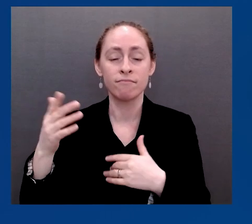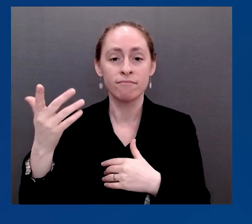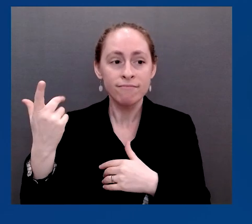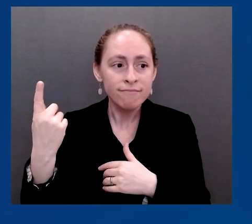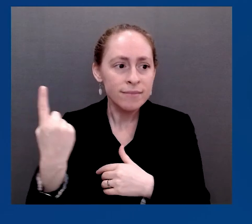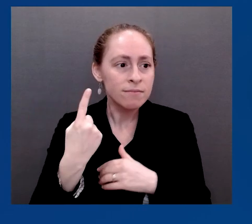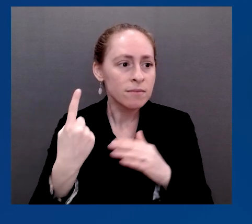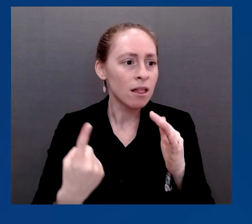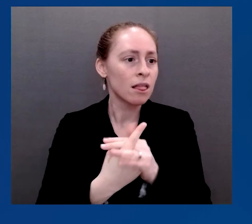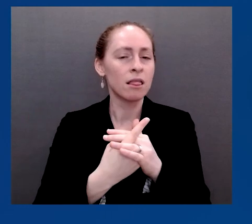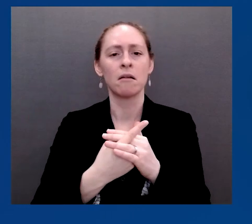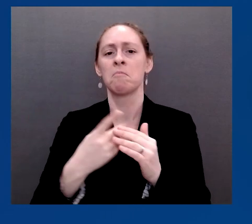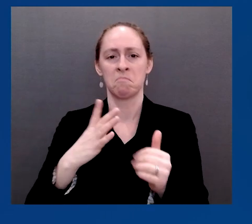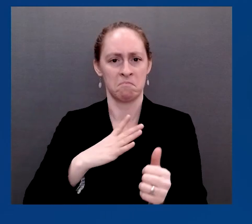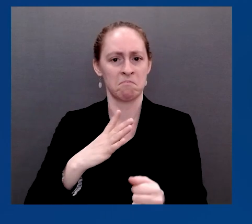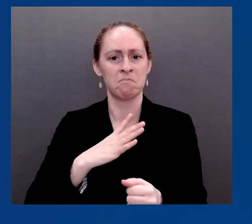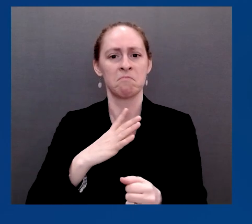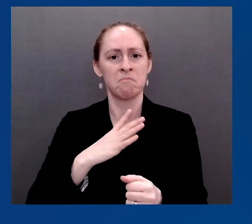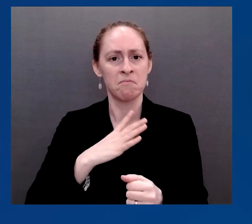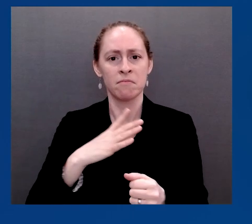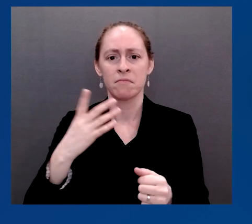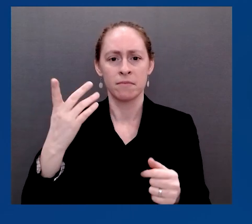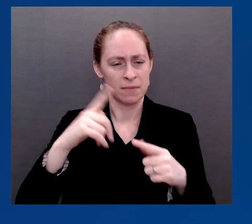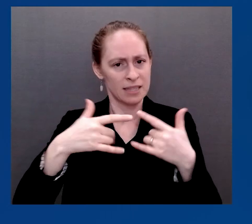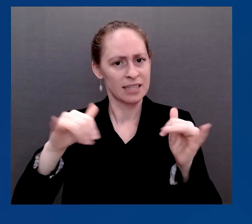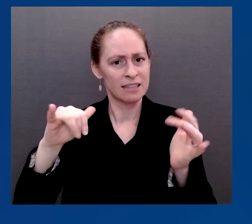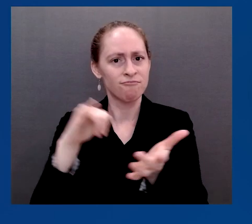As the President said on Friday, January was a tough month for this country,